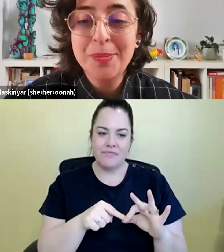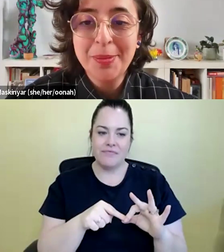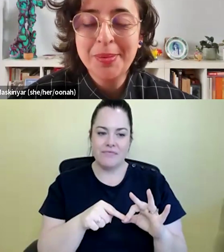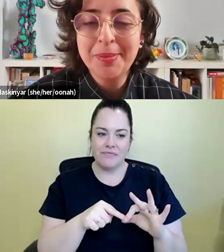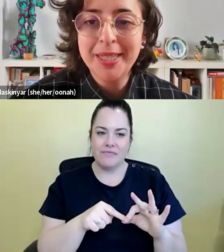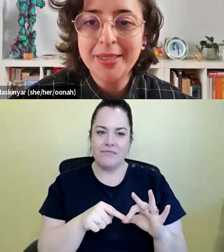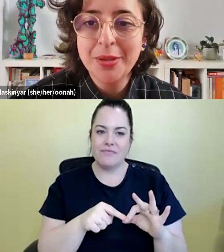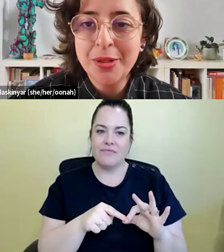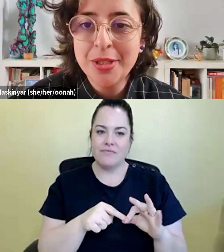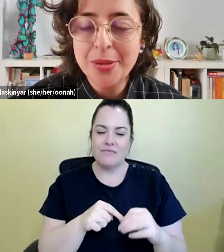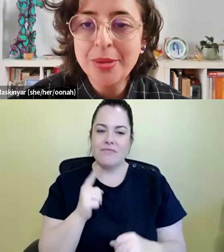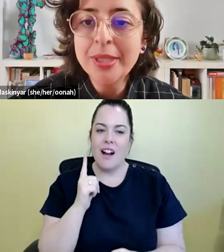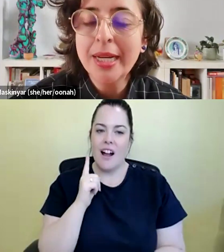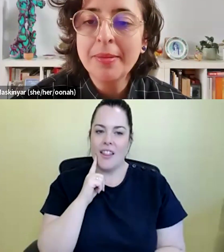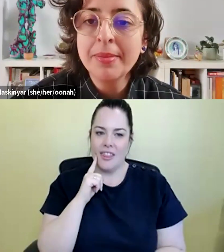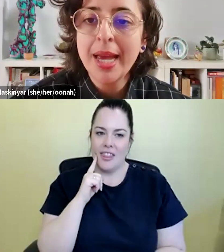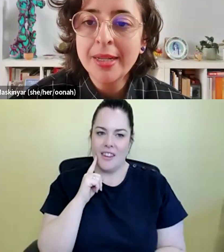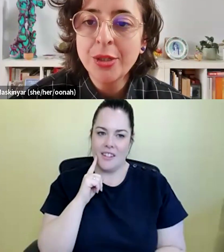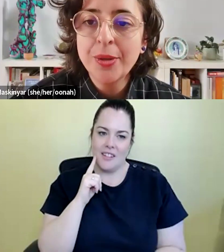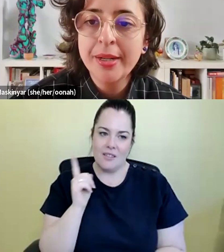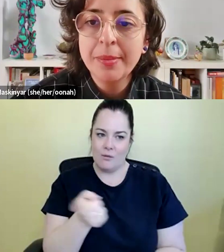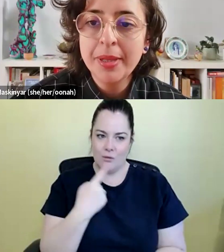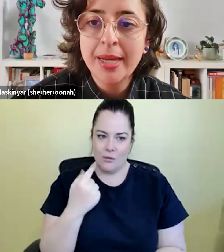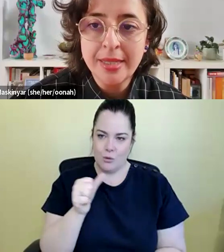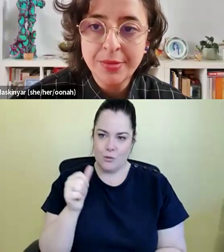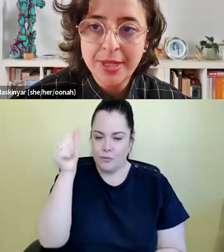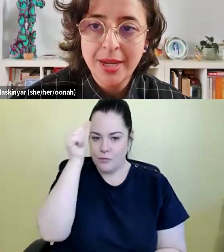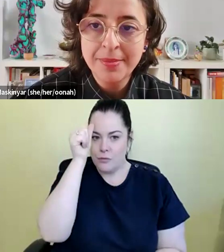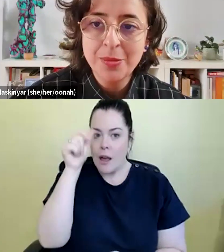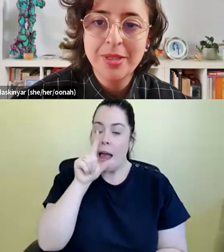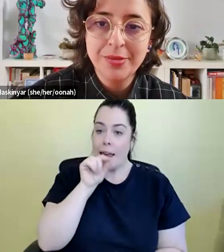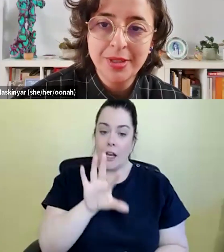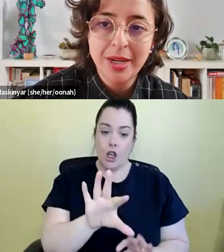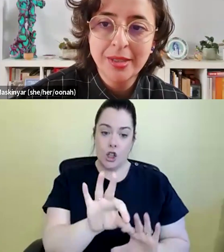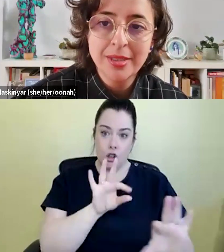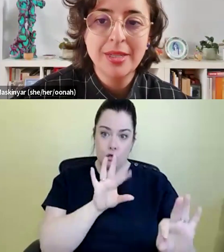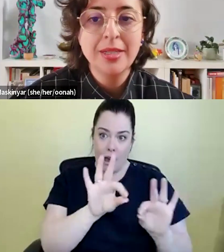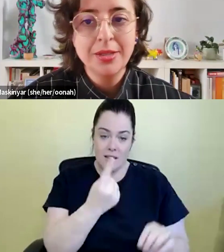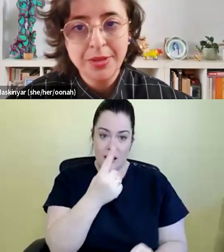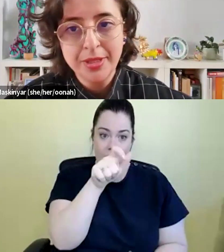be known to all. 'Can a curator apply several times with different artists in different